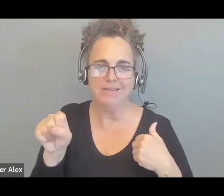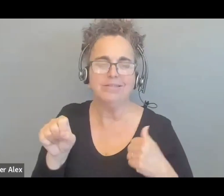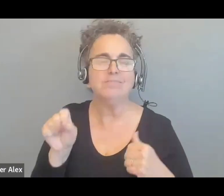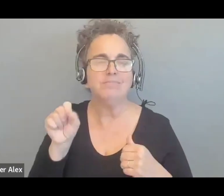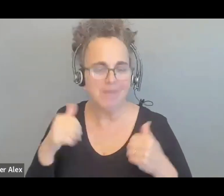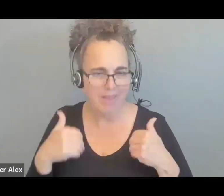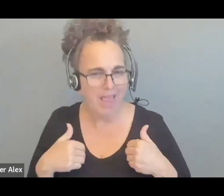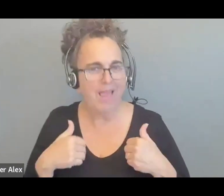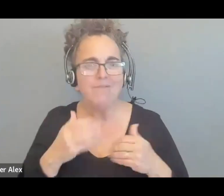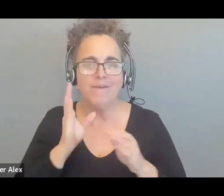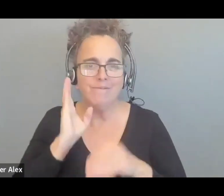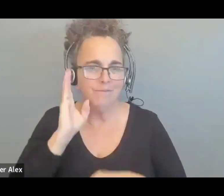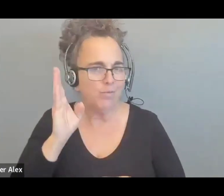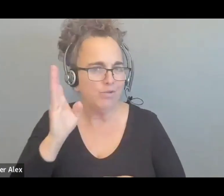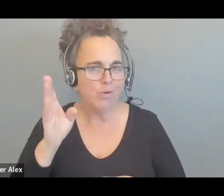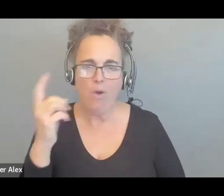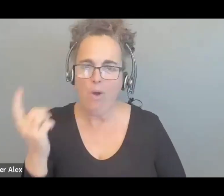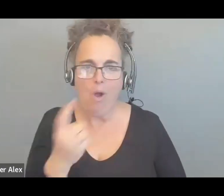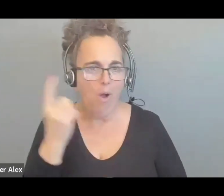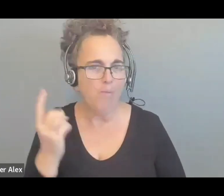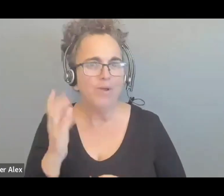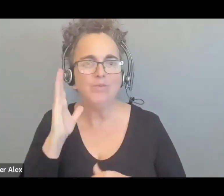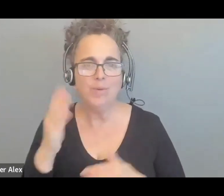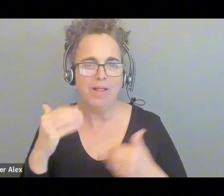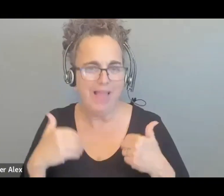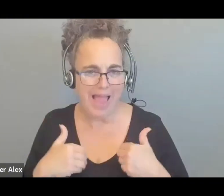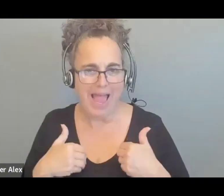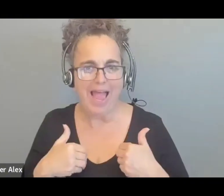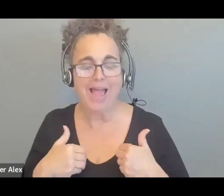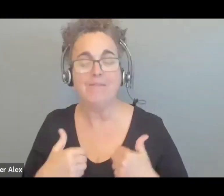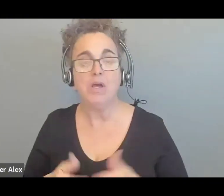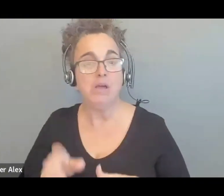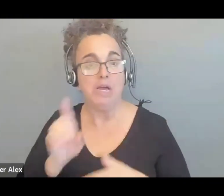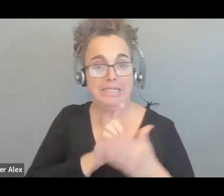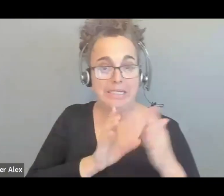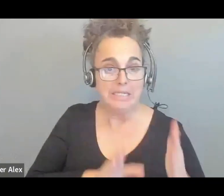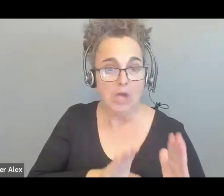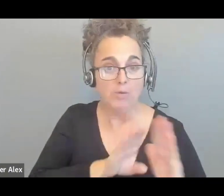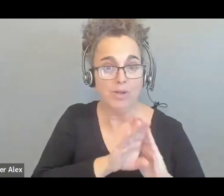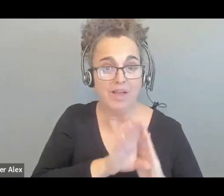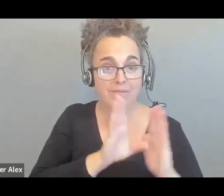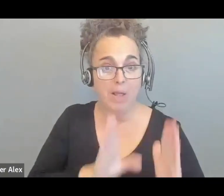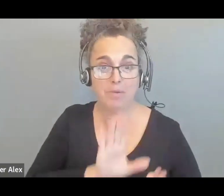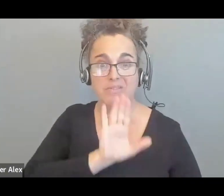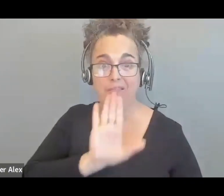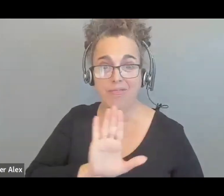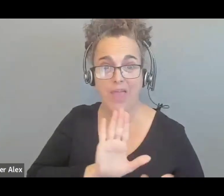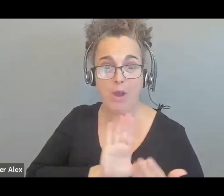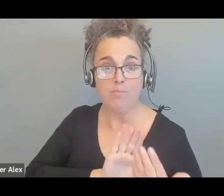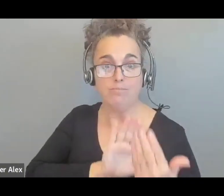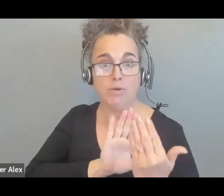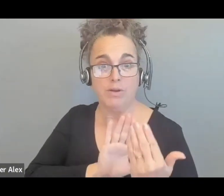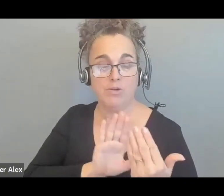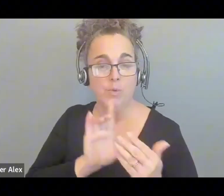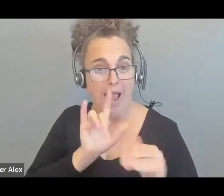There will always be a gap in between what designers and developers are prepared to engineer for